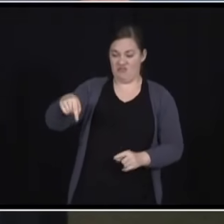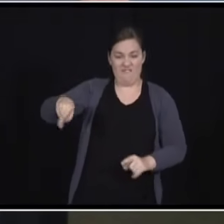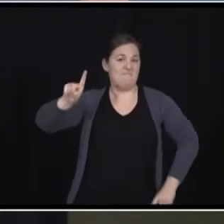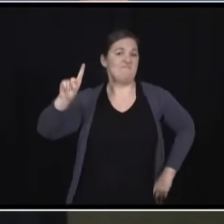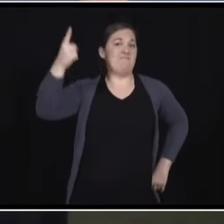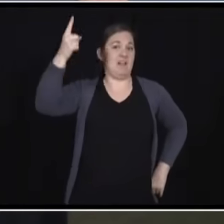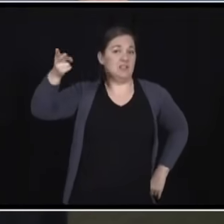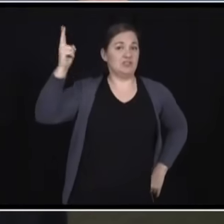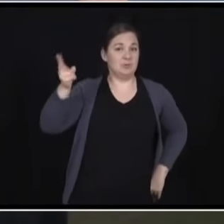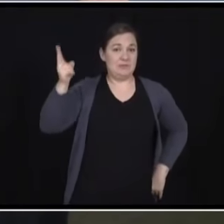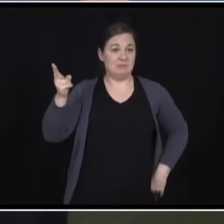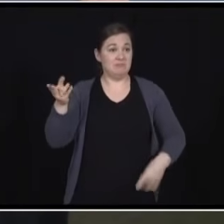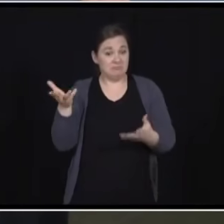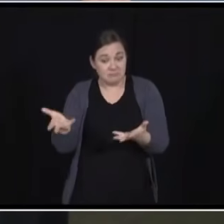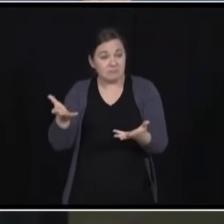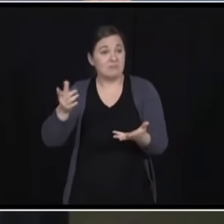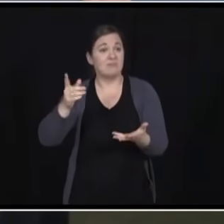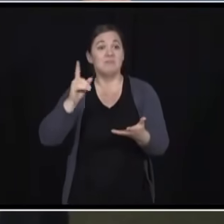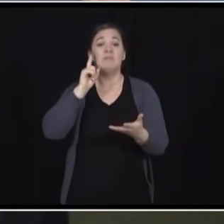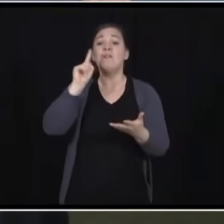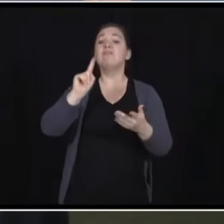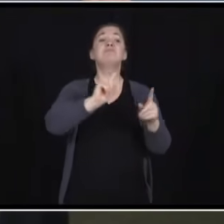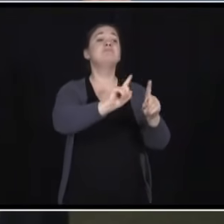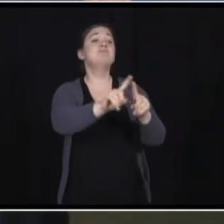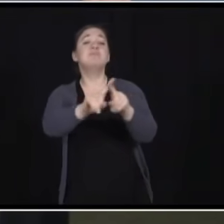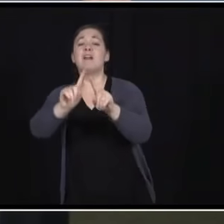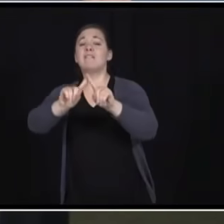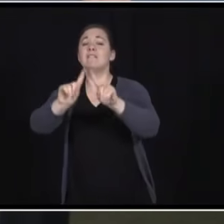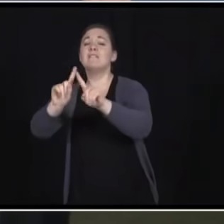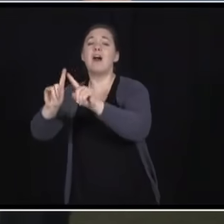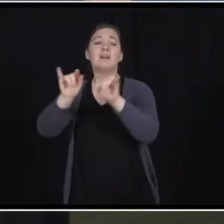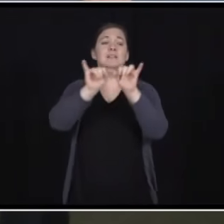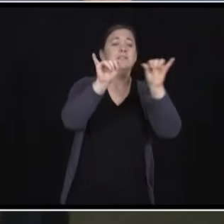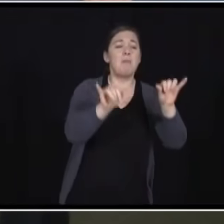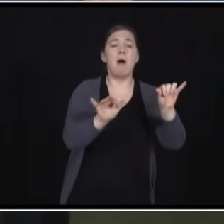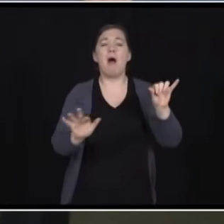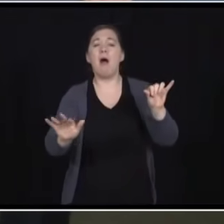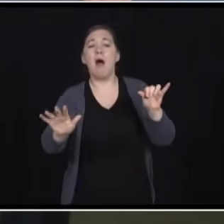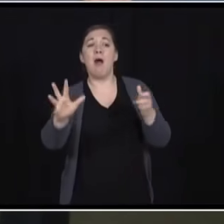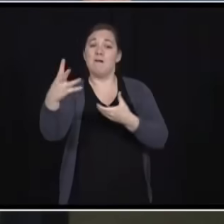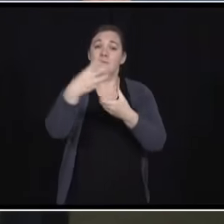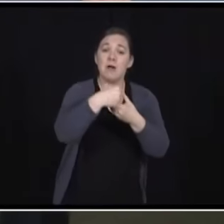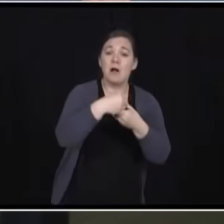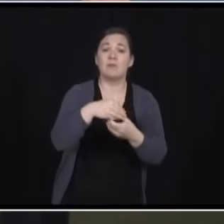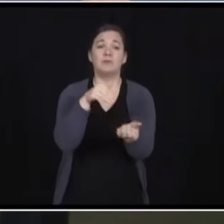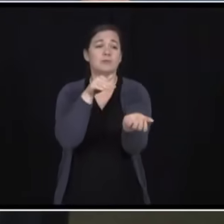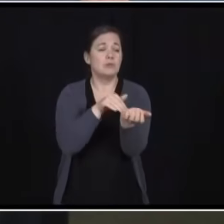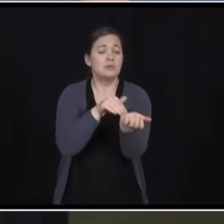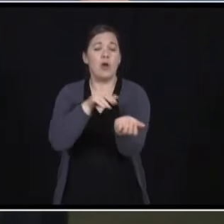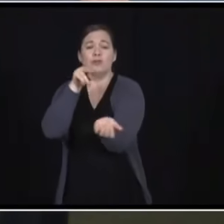The response will require coordination and touch all parts of the health system and beyond. In the participation of health providers across